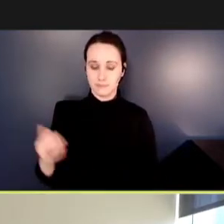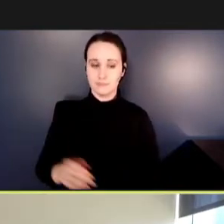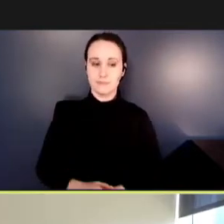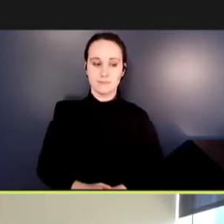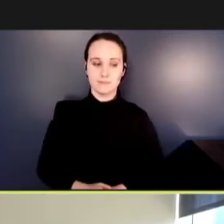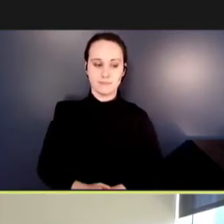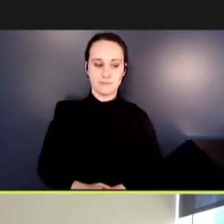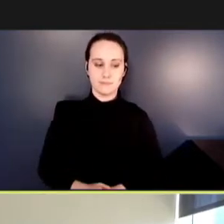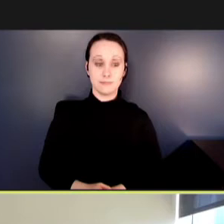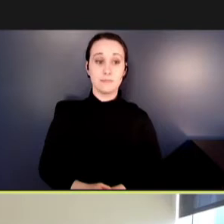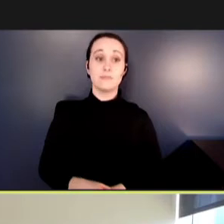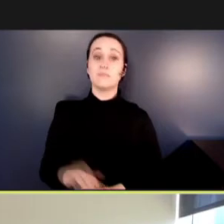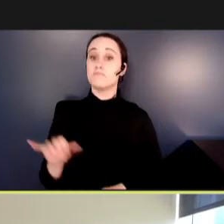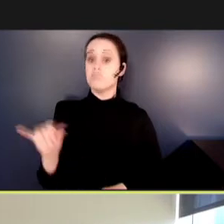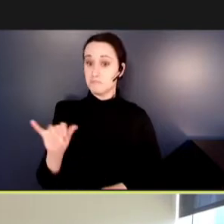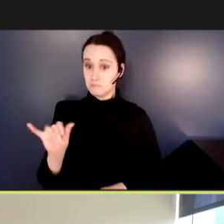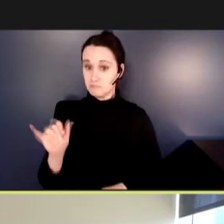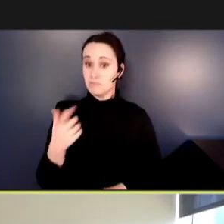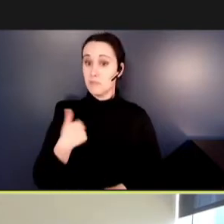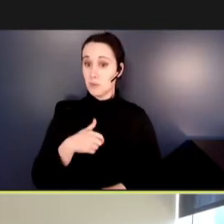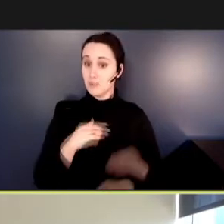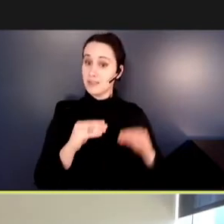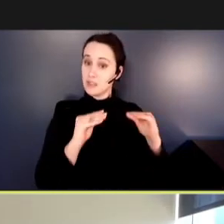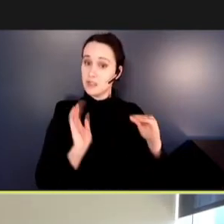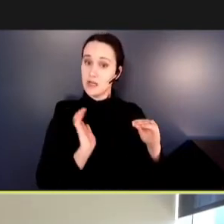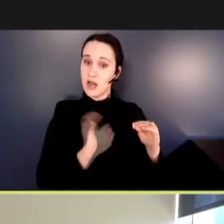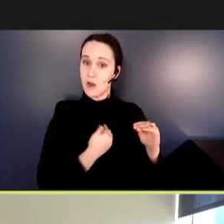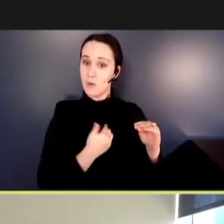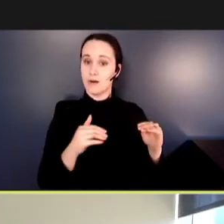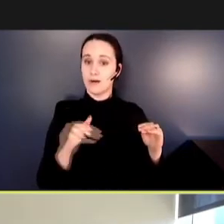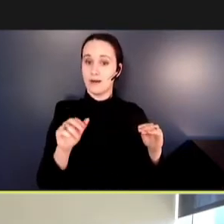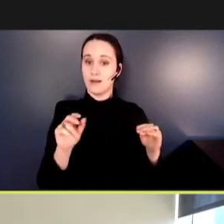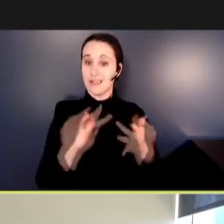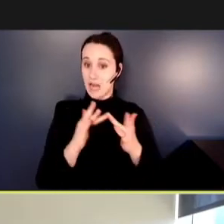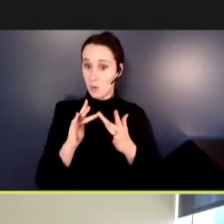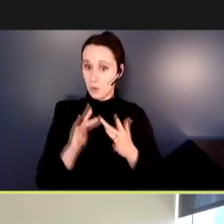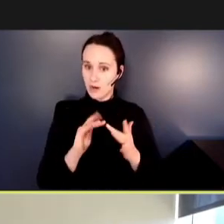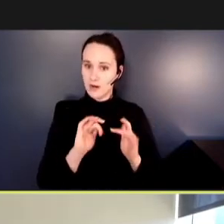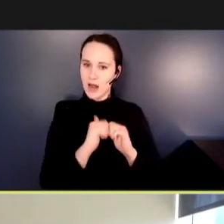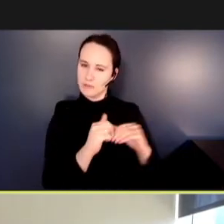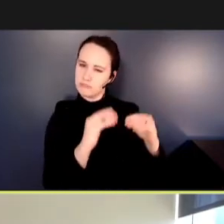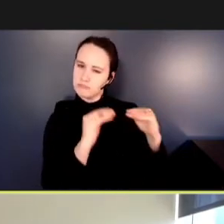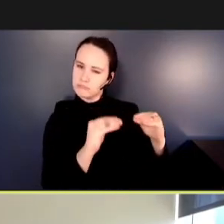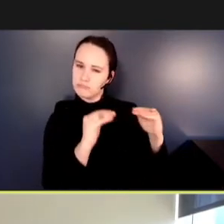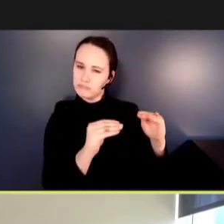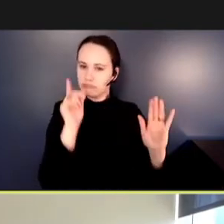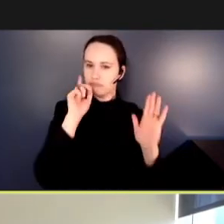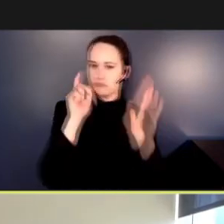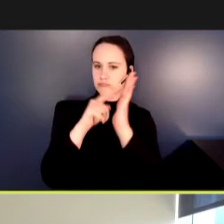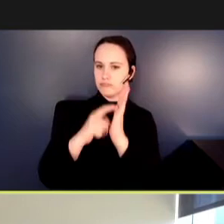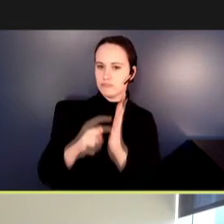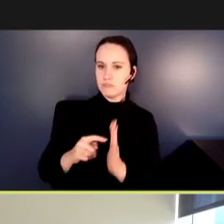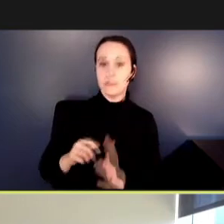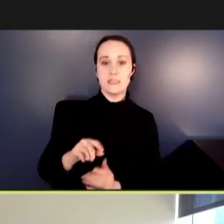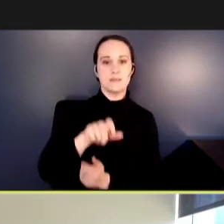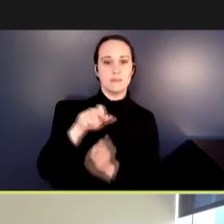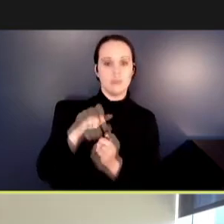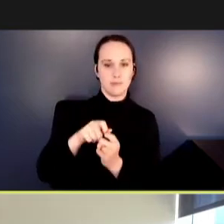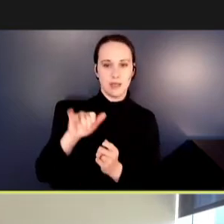we're also teaching our neural networks how to target specific immune populations with mRNA.